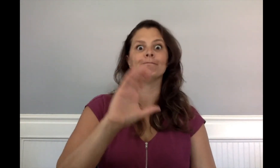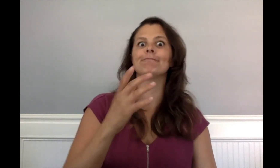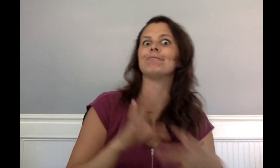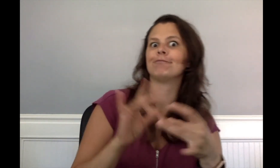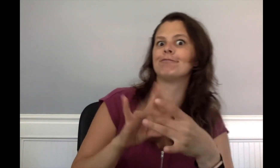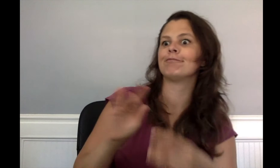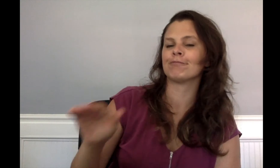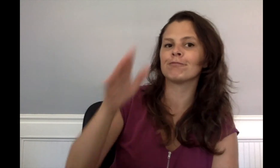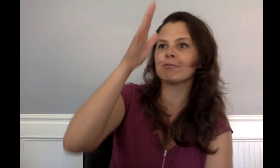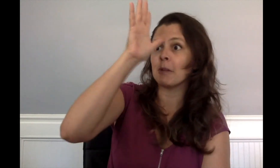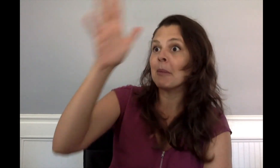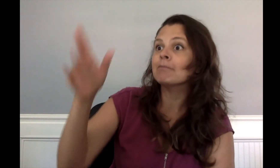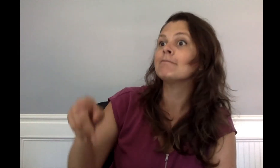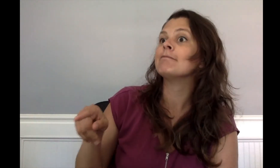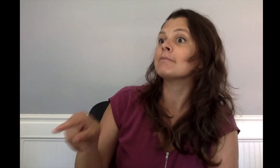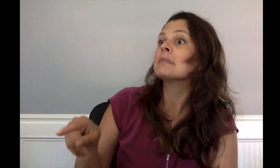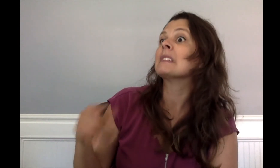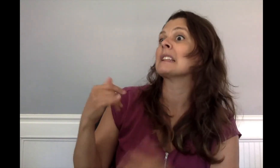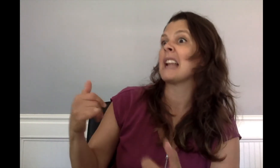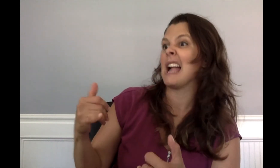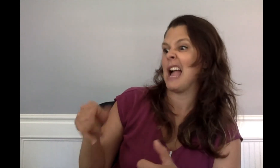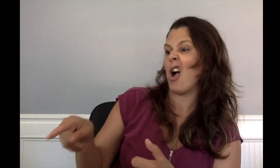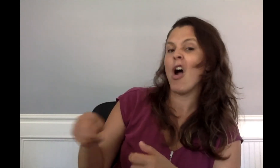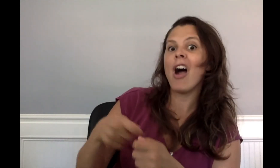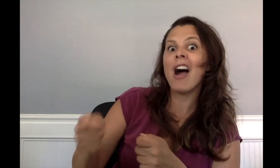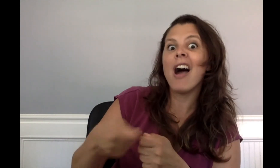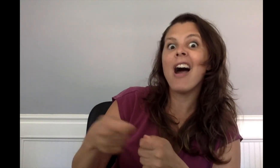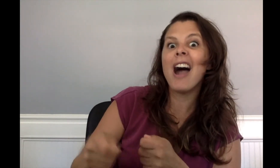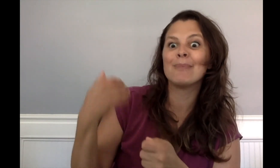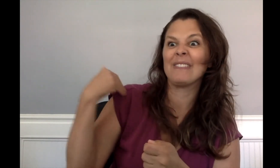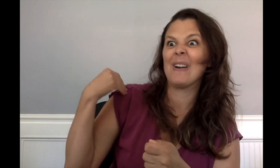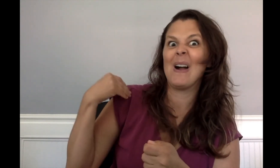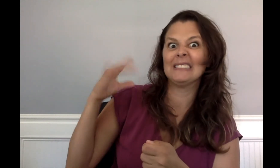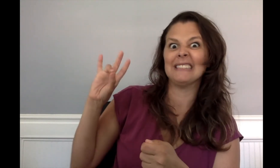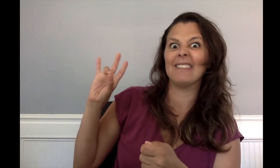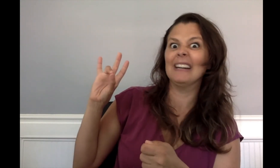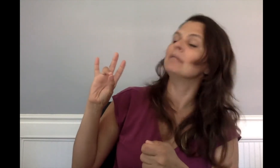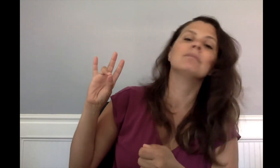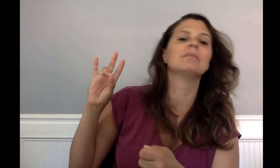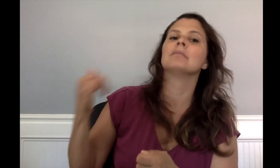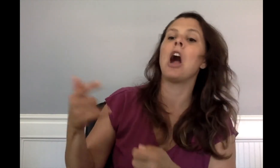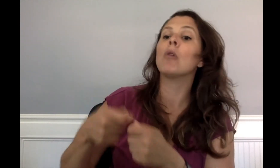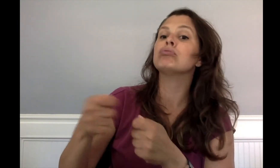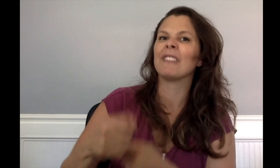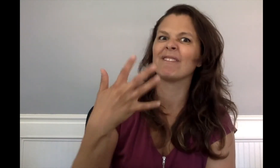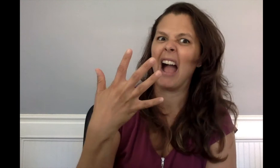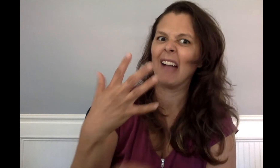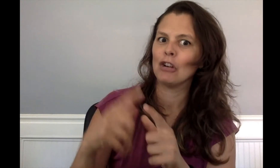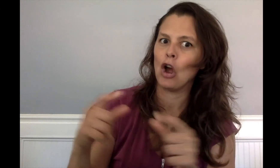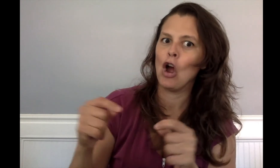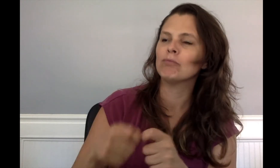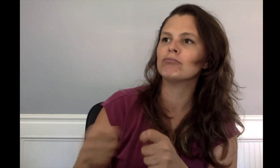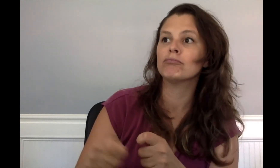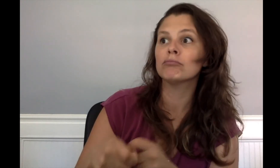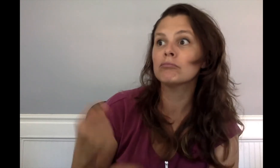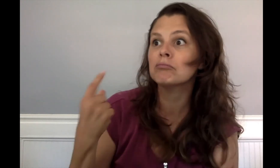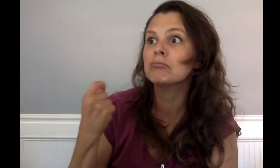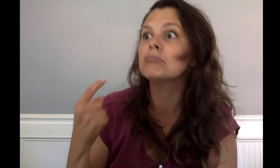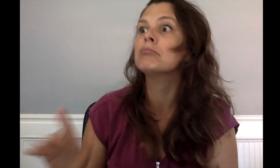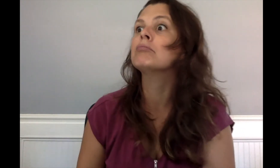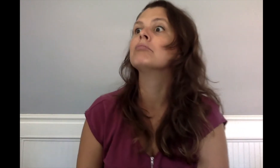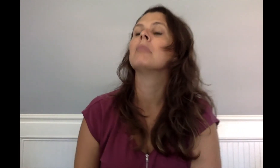"You deal five cards, Grandpa, not seven," Charlie said.